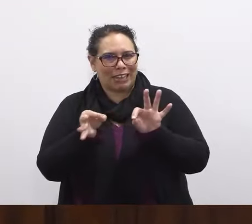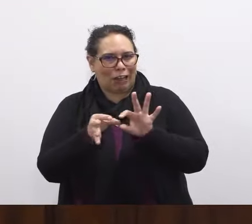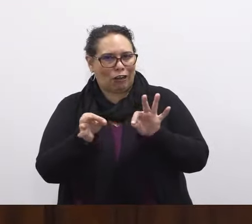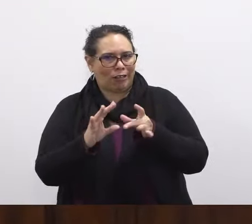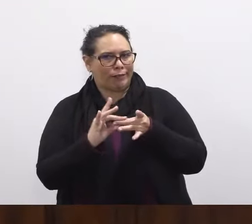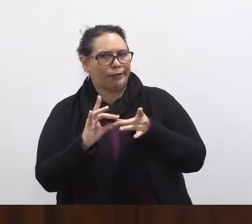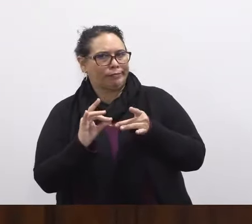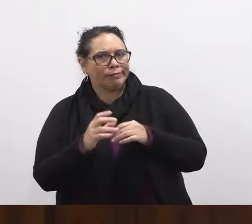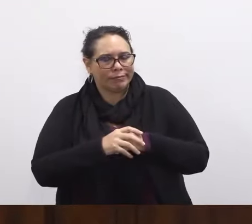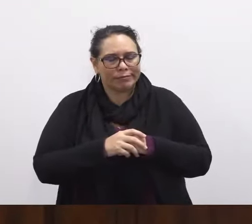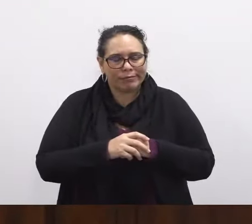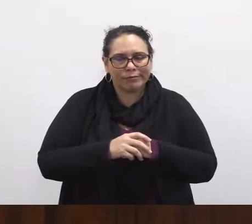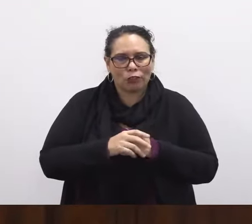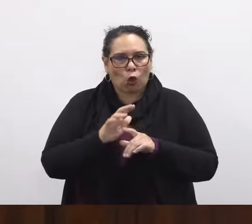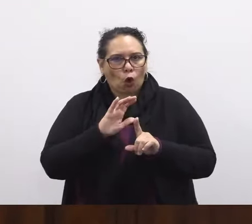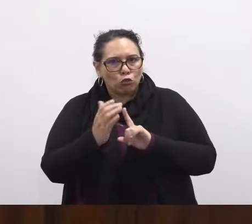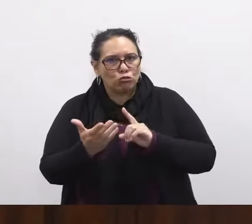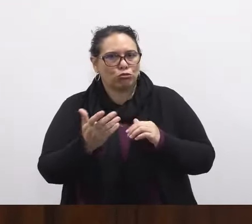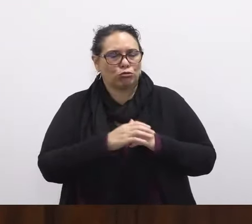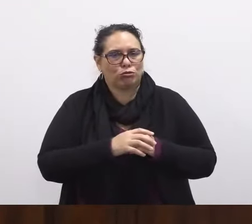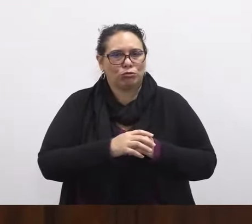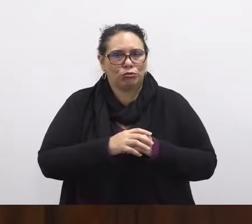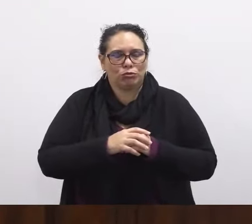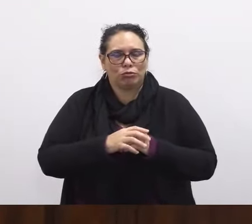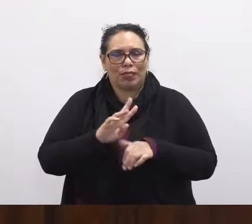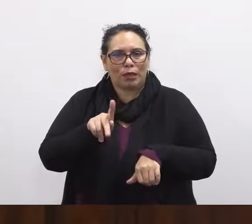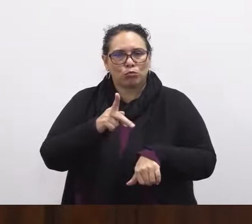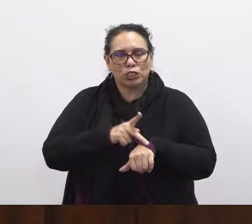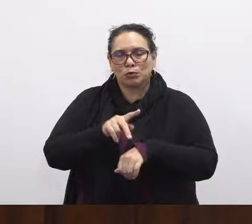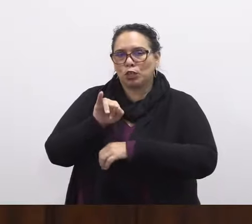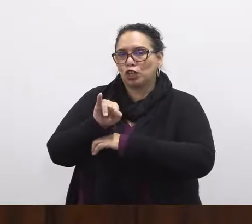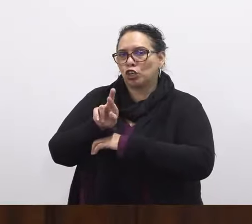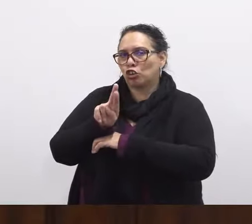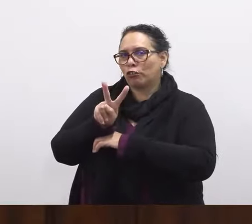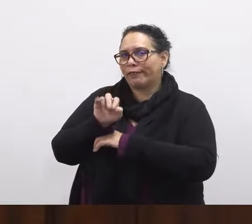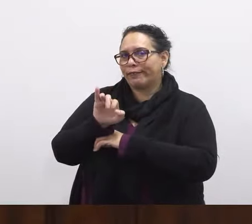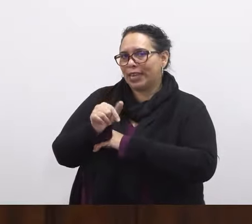The culture that principal Irving has been utilizing